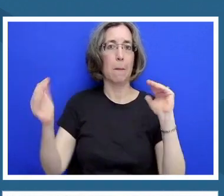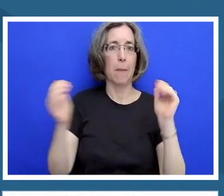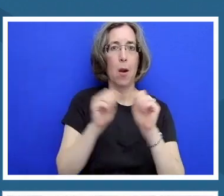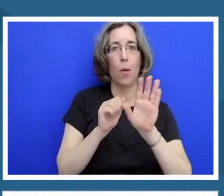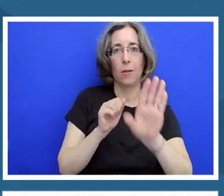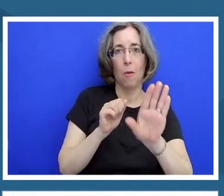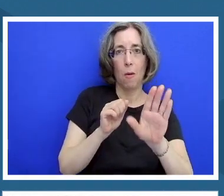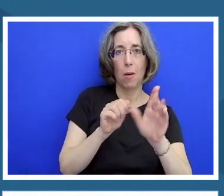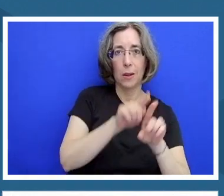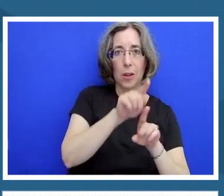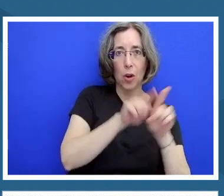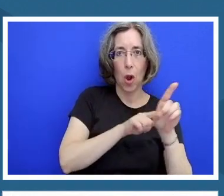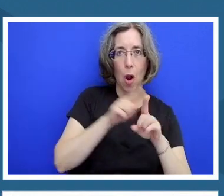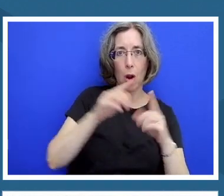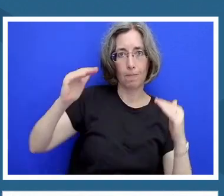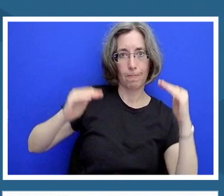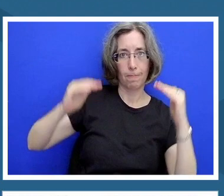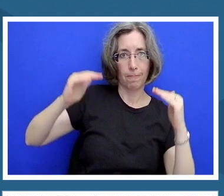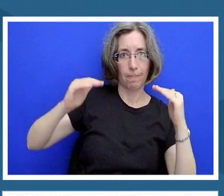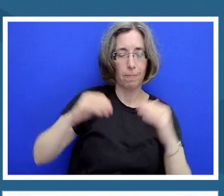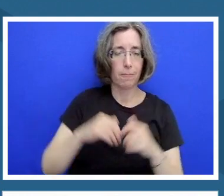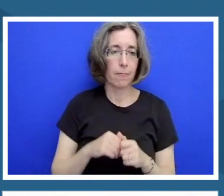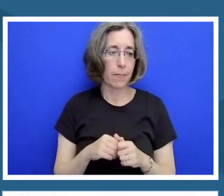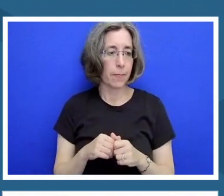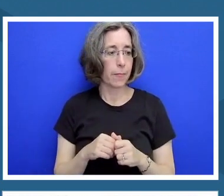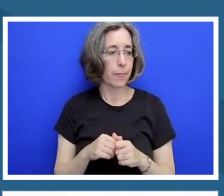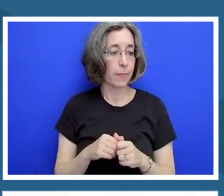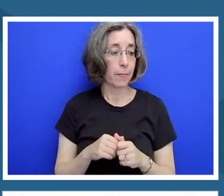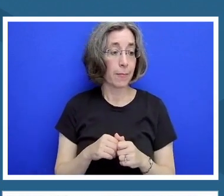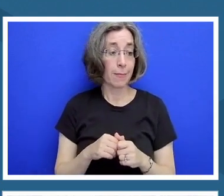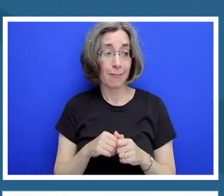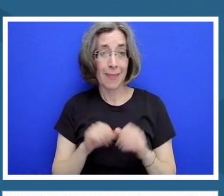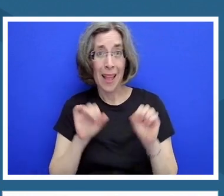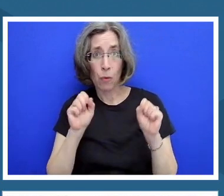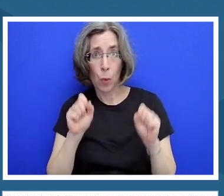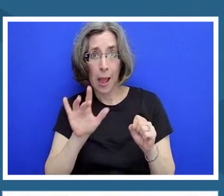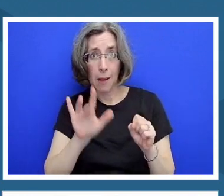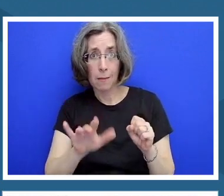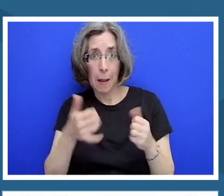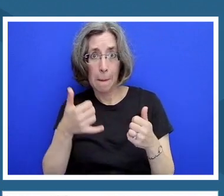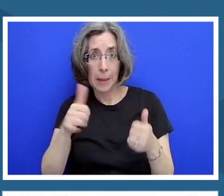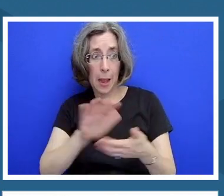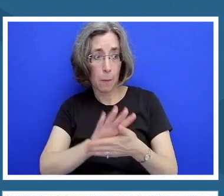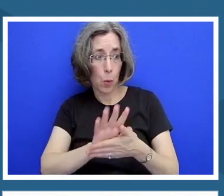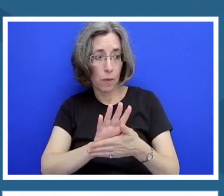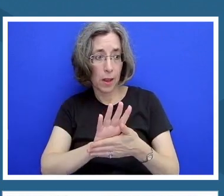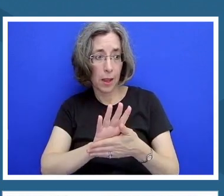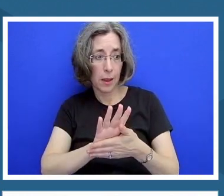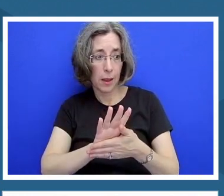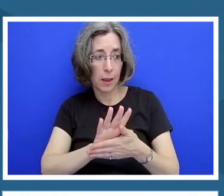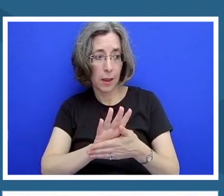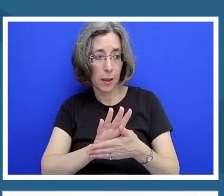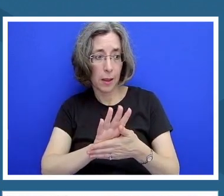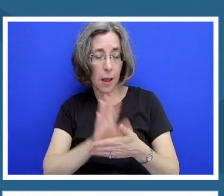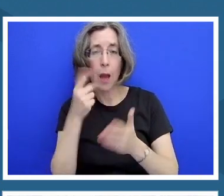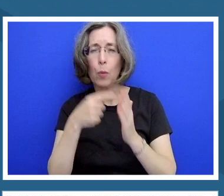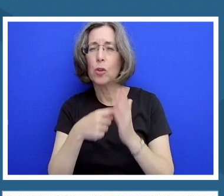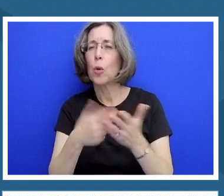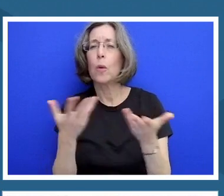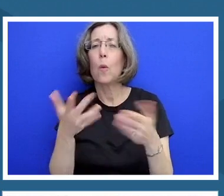if we could uh play this movie we'll show you some of the tools inside the browser that help your